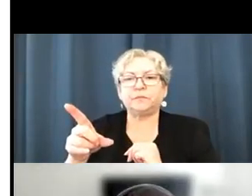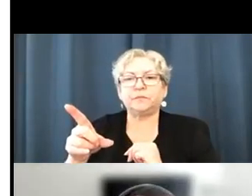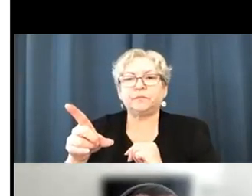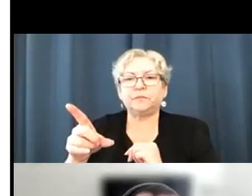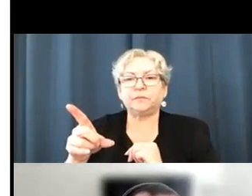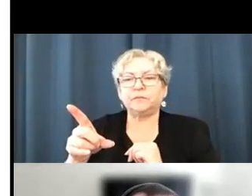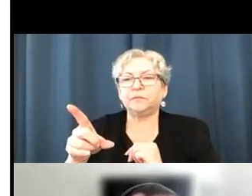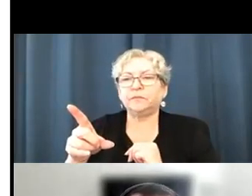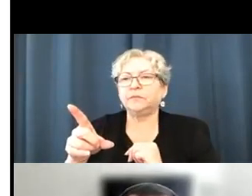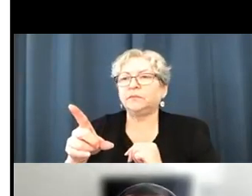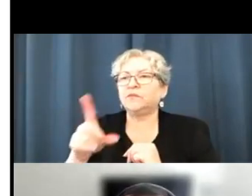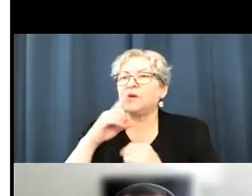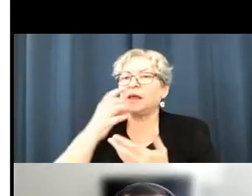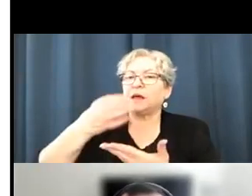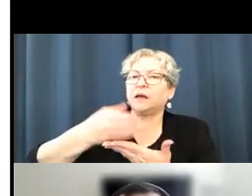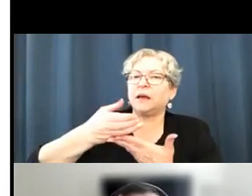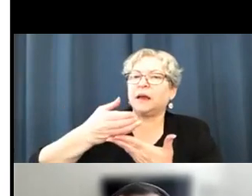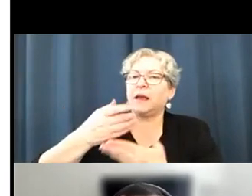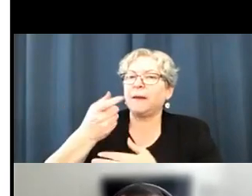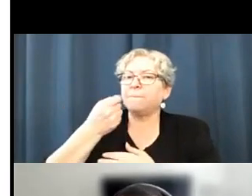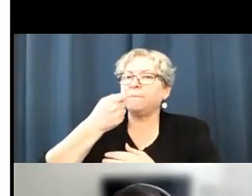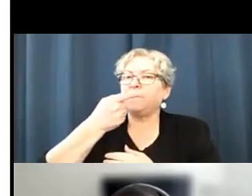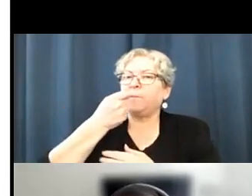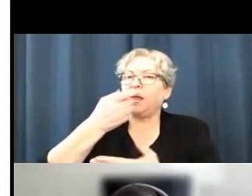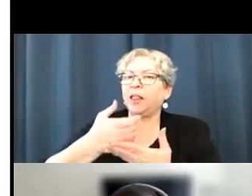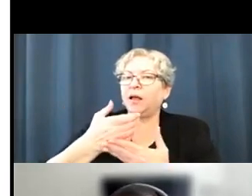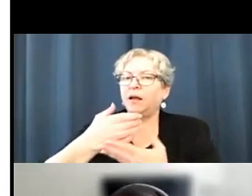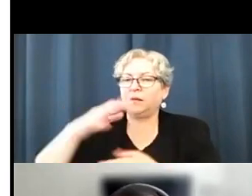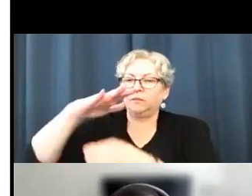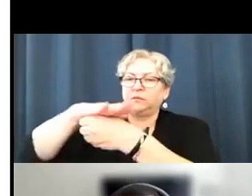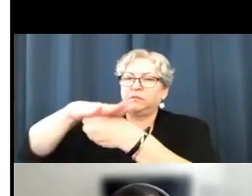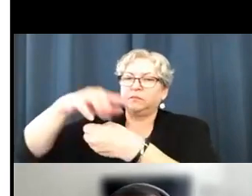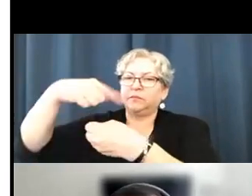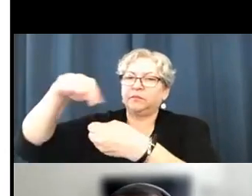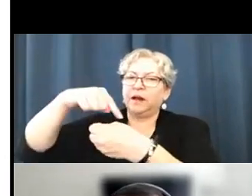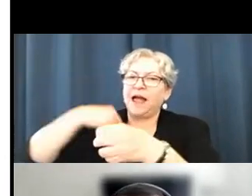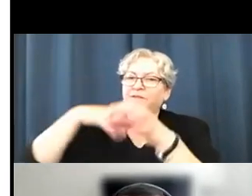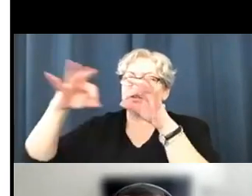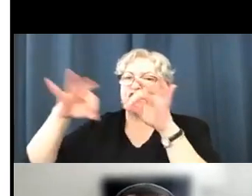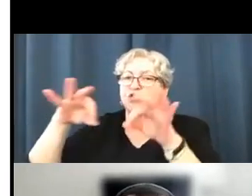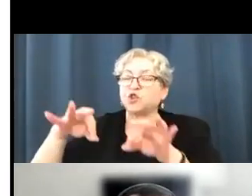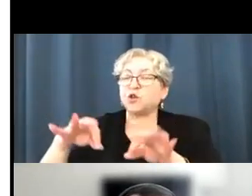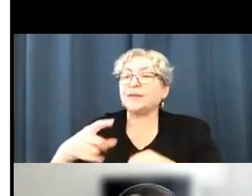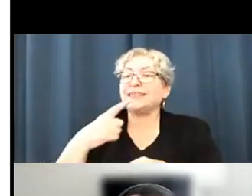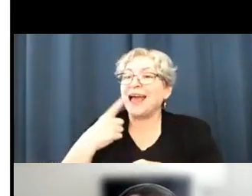it's a pill bottle and it has a diagram at the lid. So, the alt text description says, "Push the cap down,